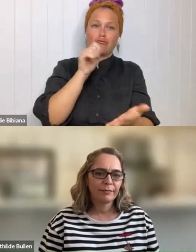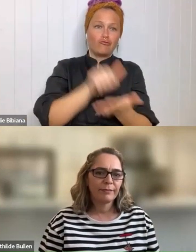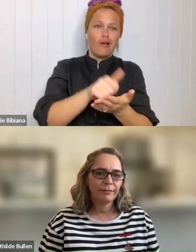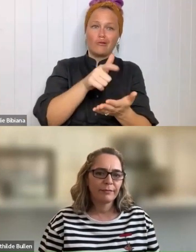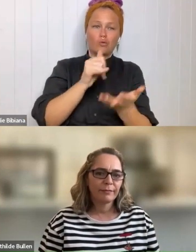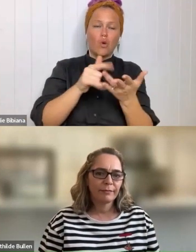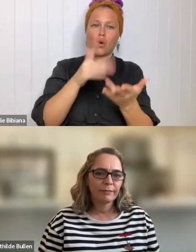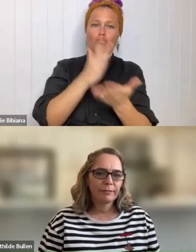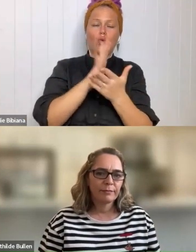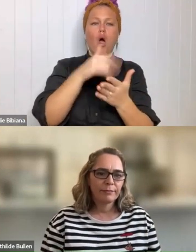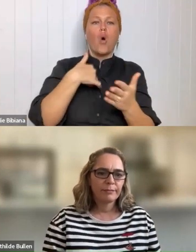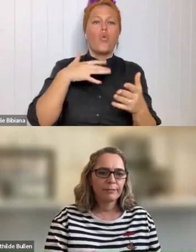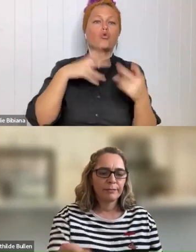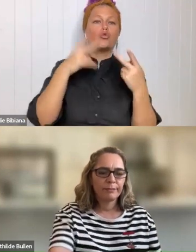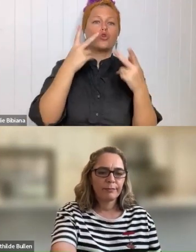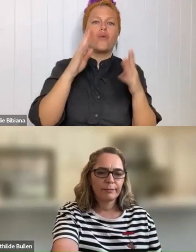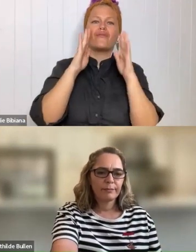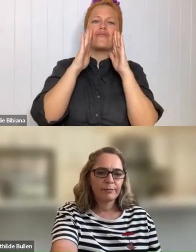show this fantastic video that